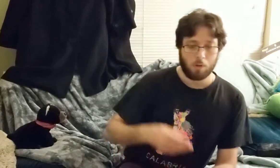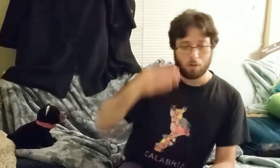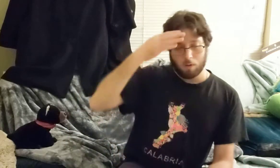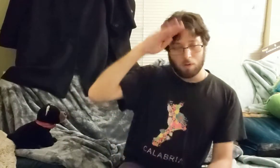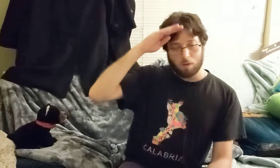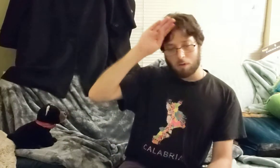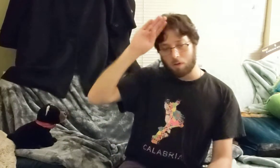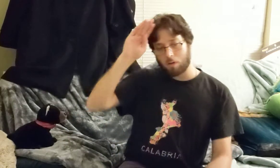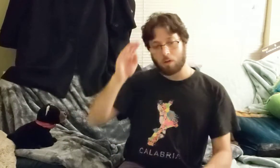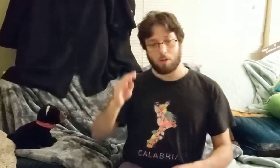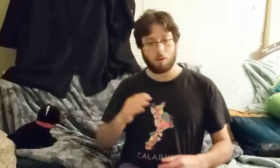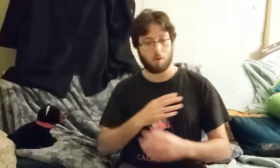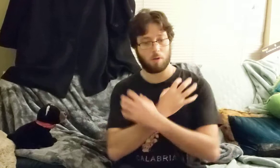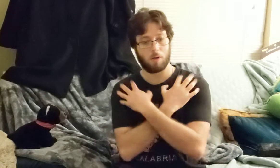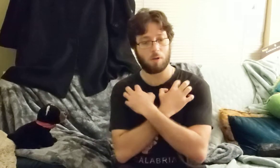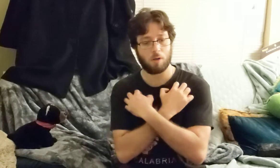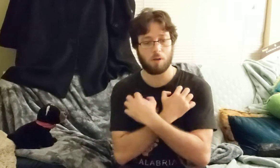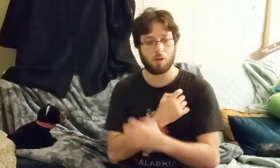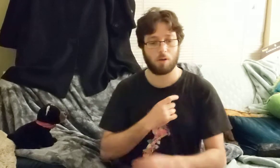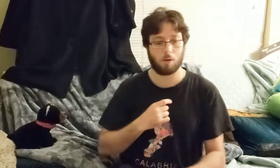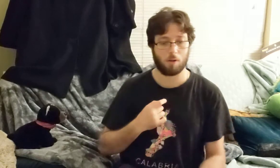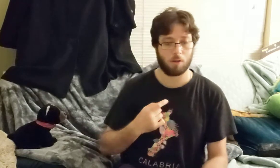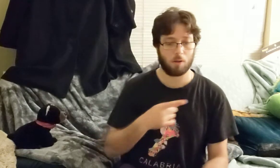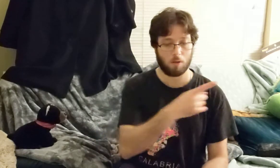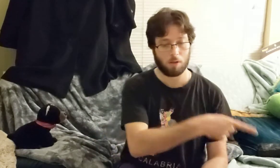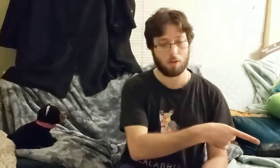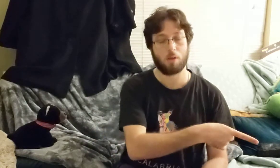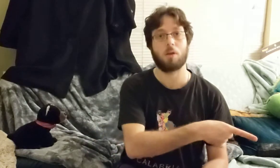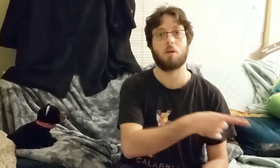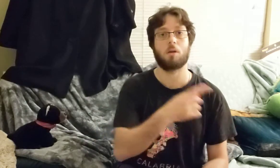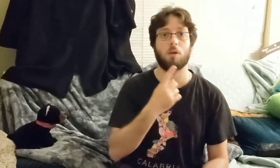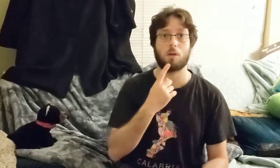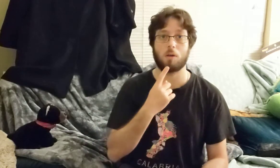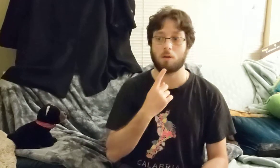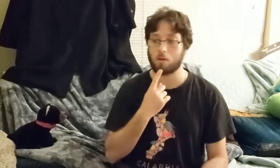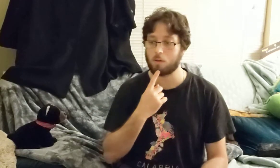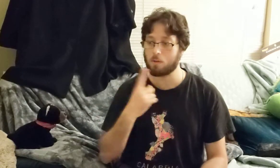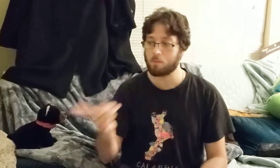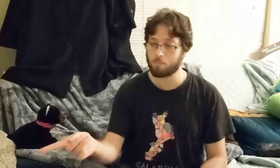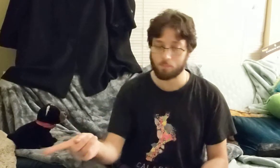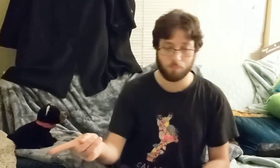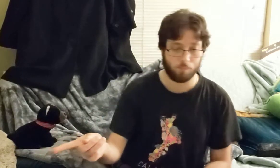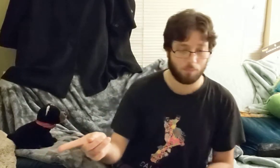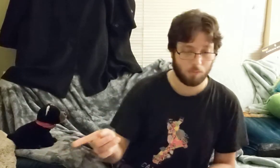IRISH BEAR HE TELL-silvia